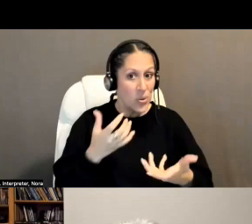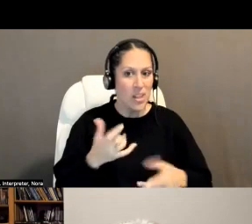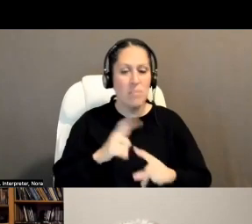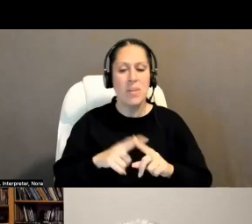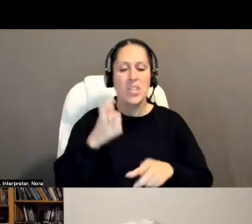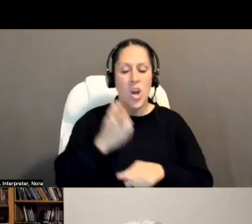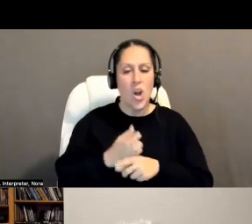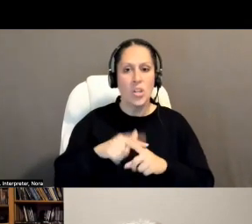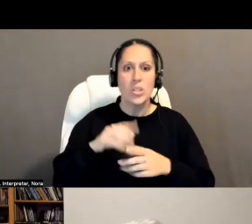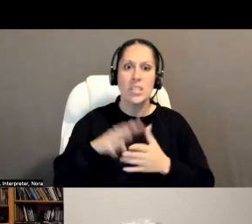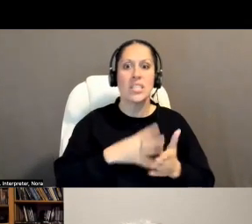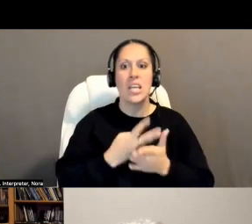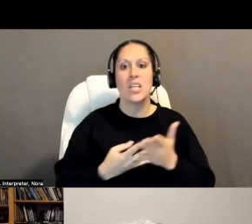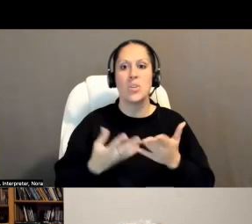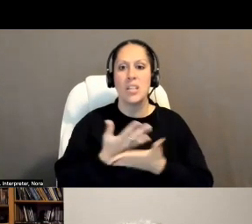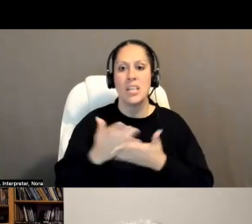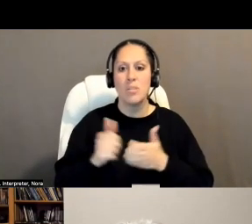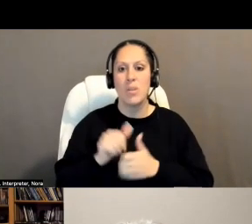schedule things with other people... Oh yeah!